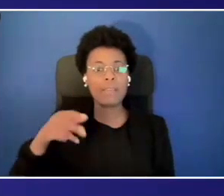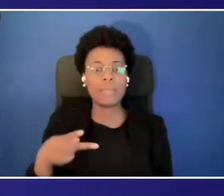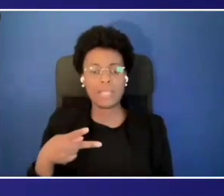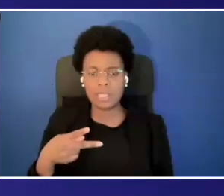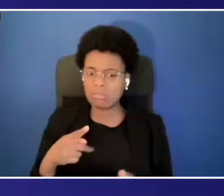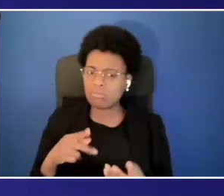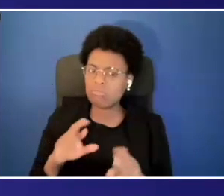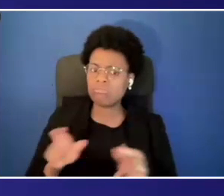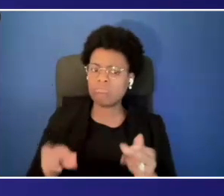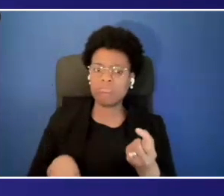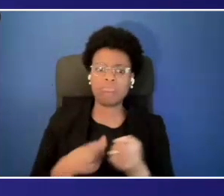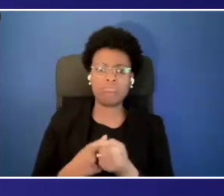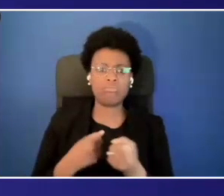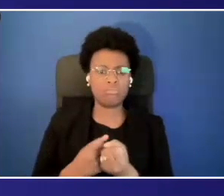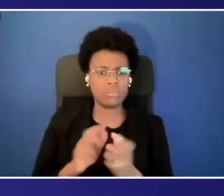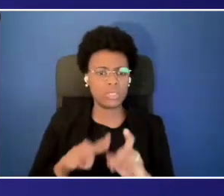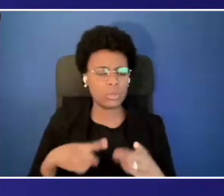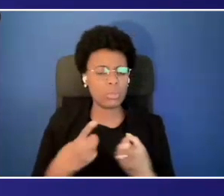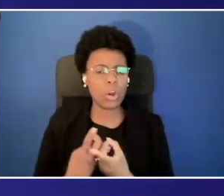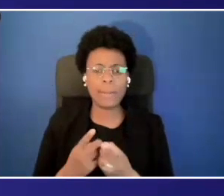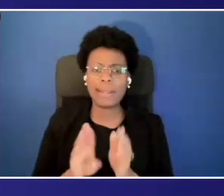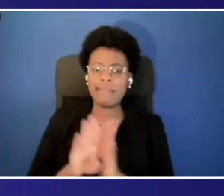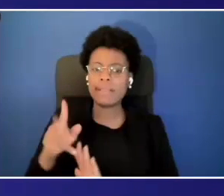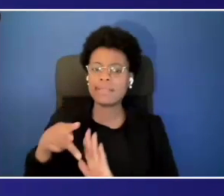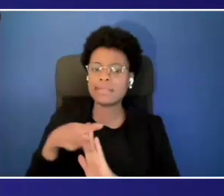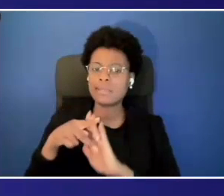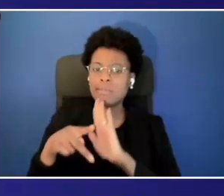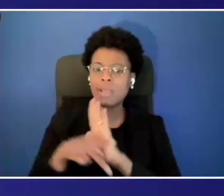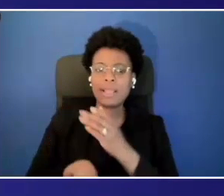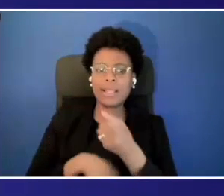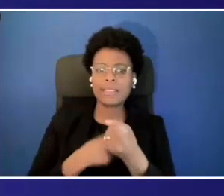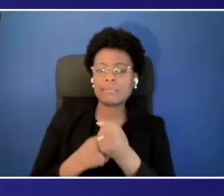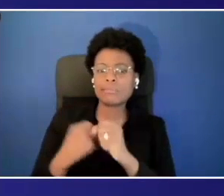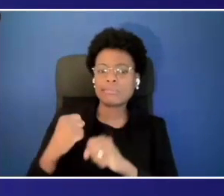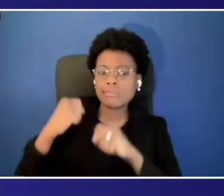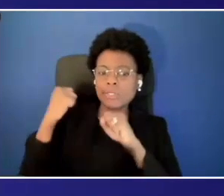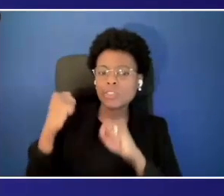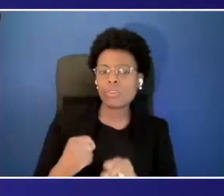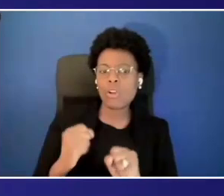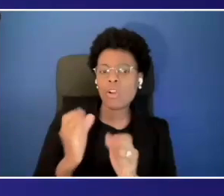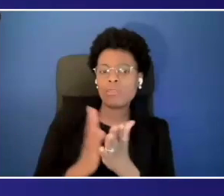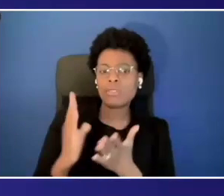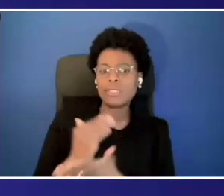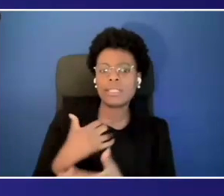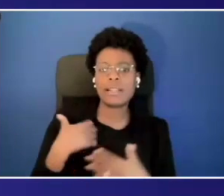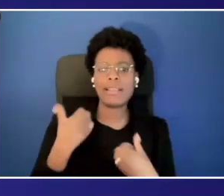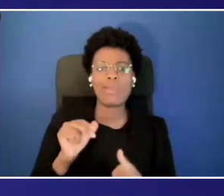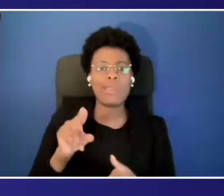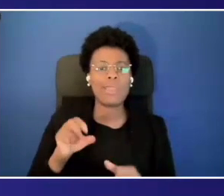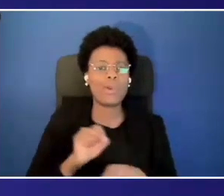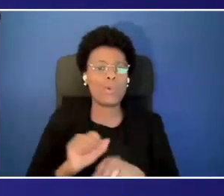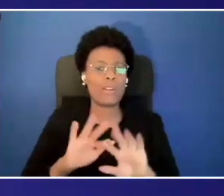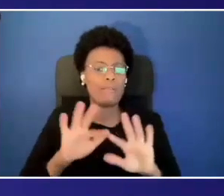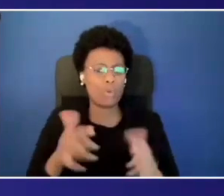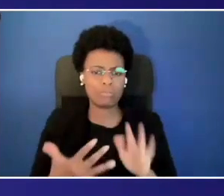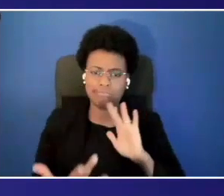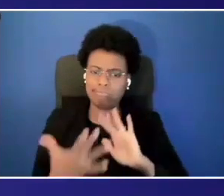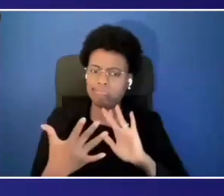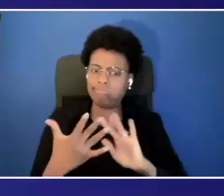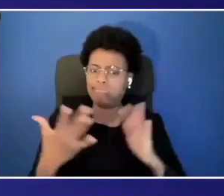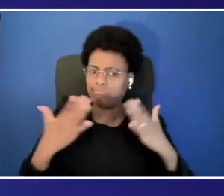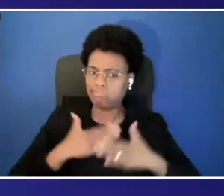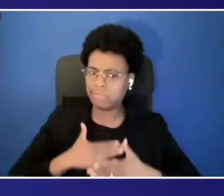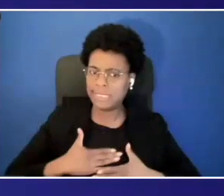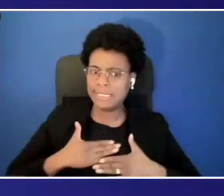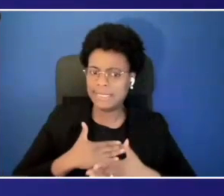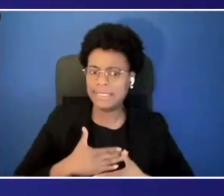If we can be of further assistance, please reach out to the AAFP government relations staff. Thank you for your comment.